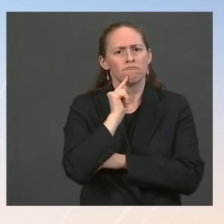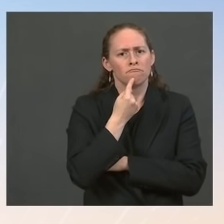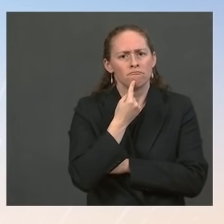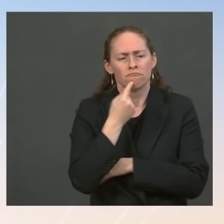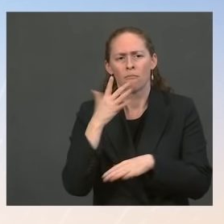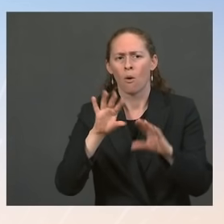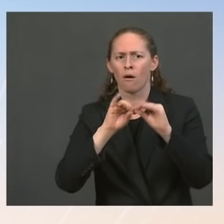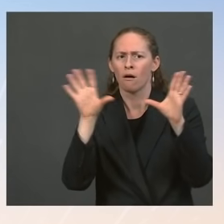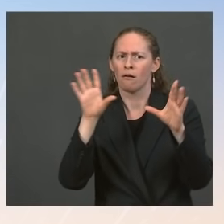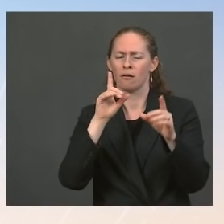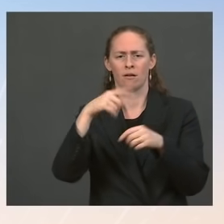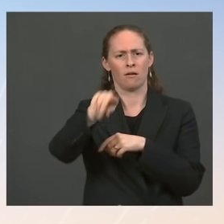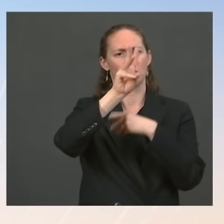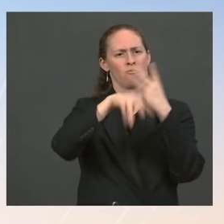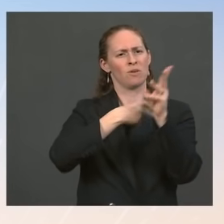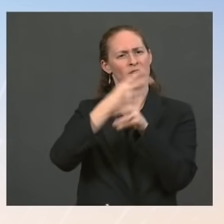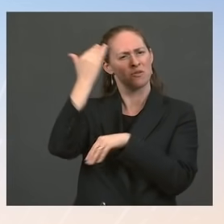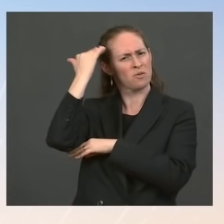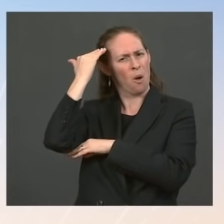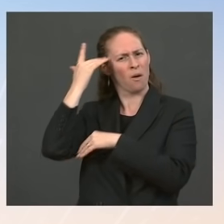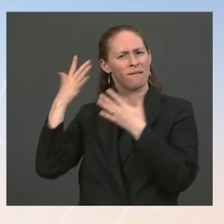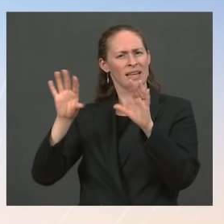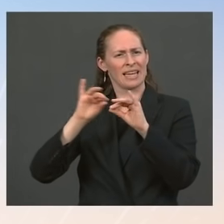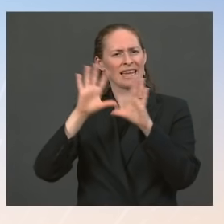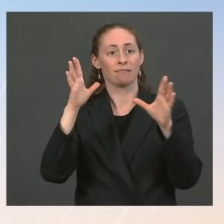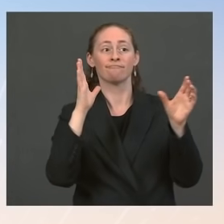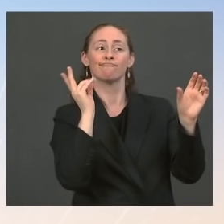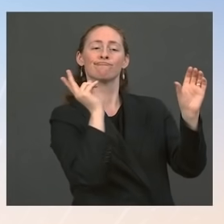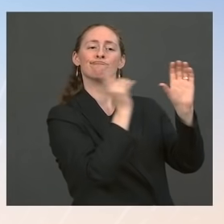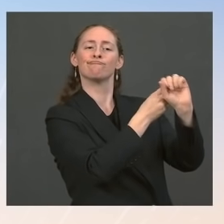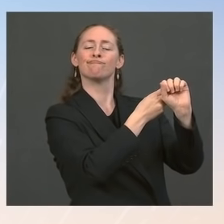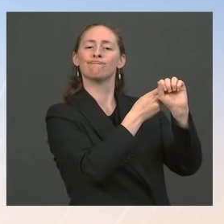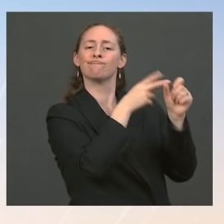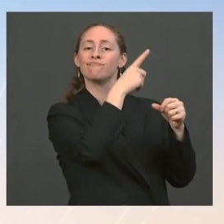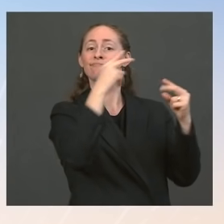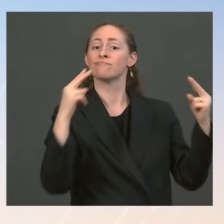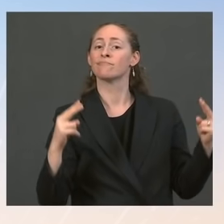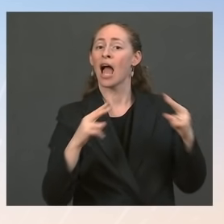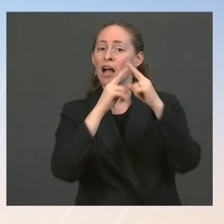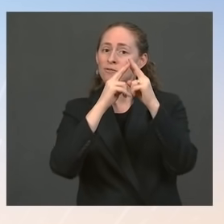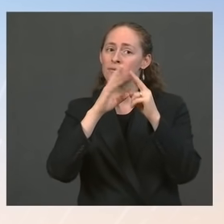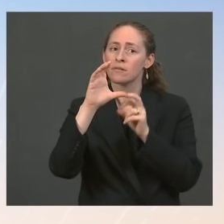He rejoined the Paris Climate Agreement. He took steps himself, through his own executive authorities,